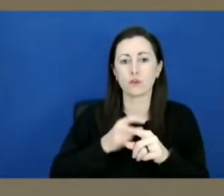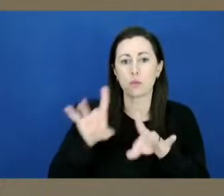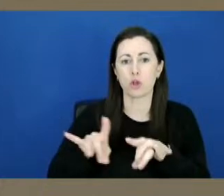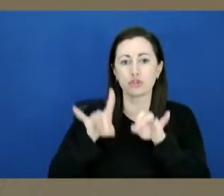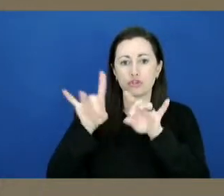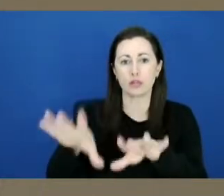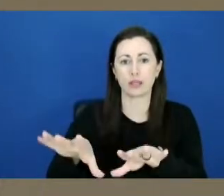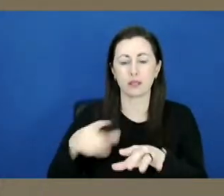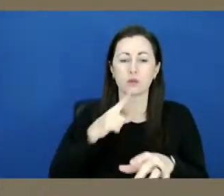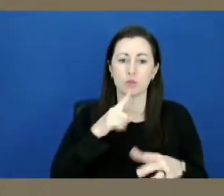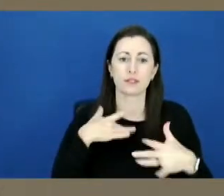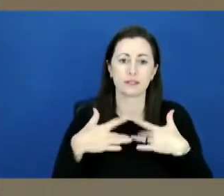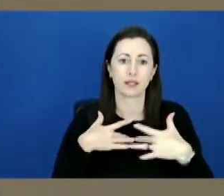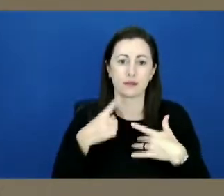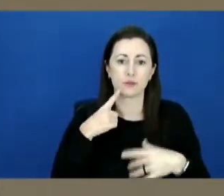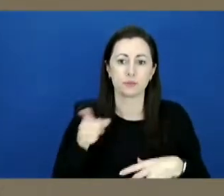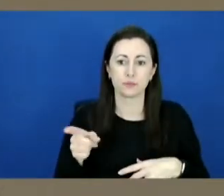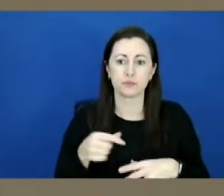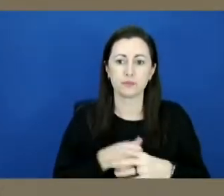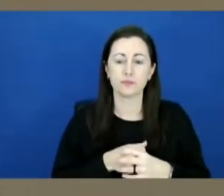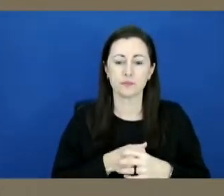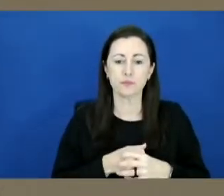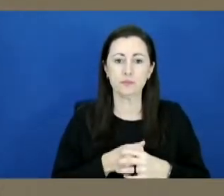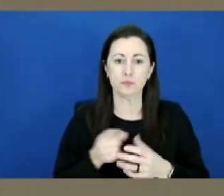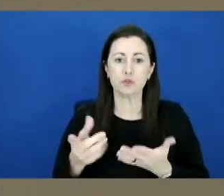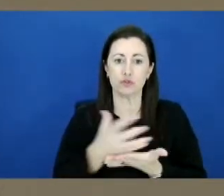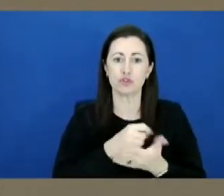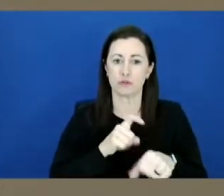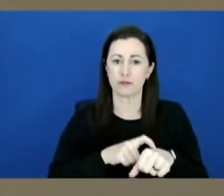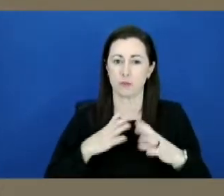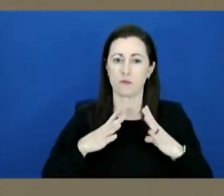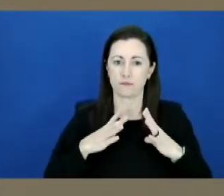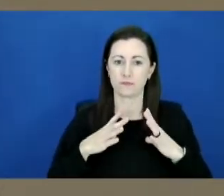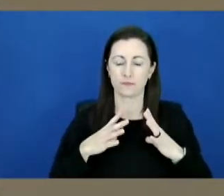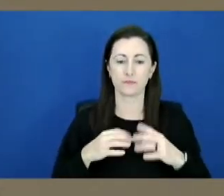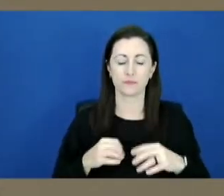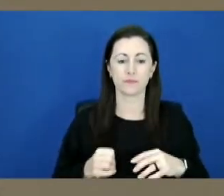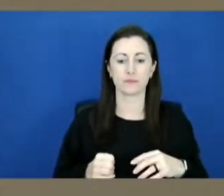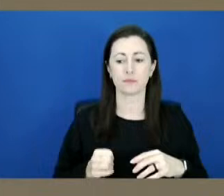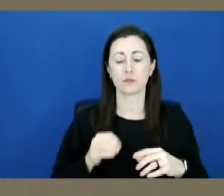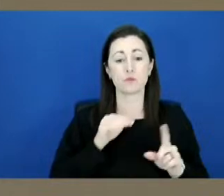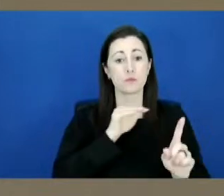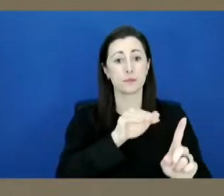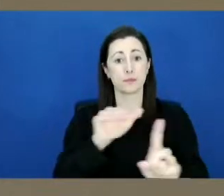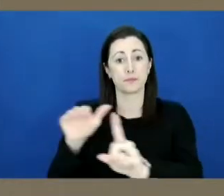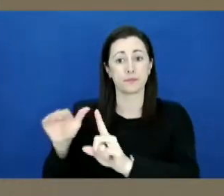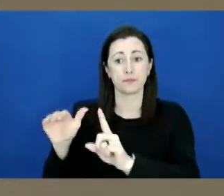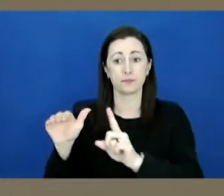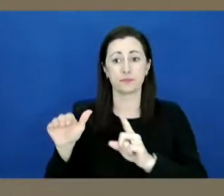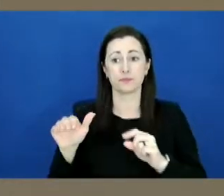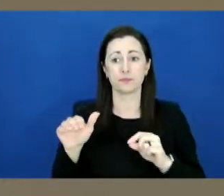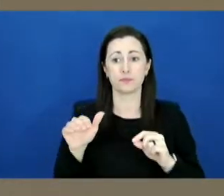SHE MENTIONED OUR VISITOR FROM AUSTRALIA. SO WE'RE EXCITED FOR YOU,